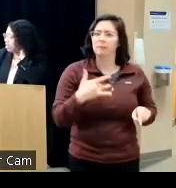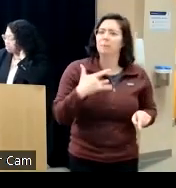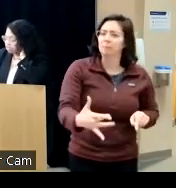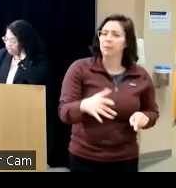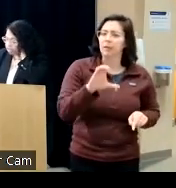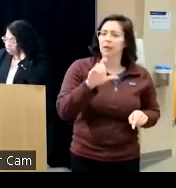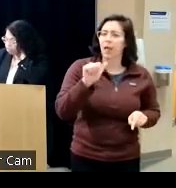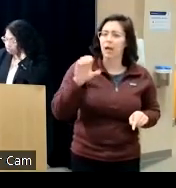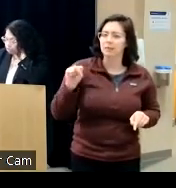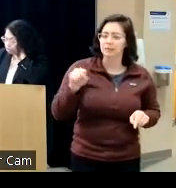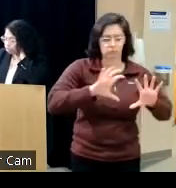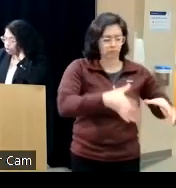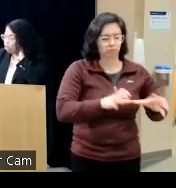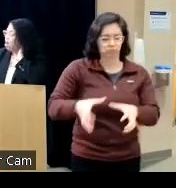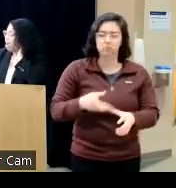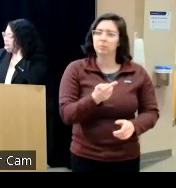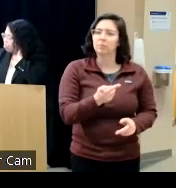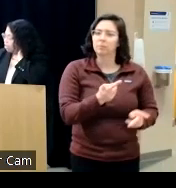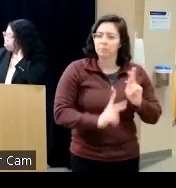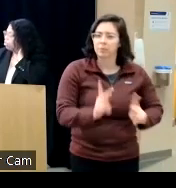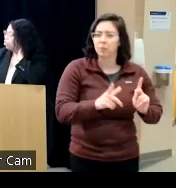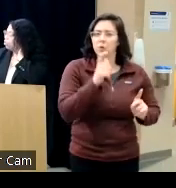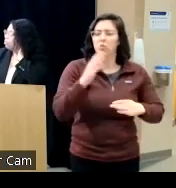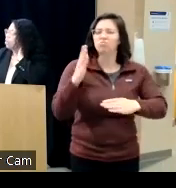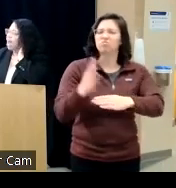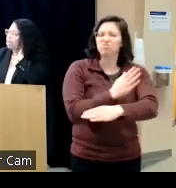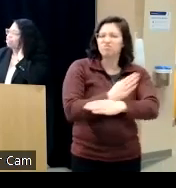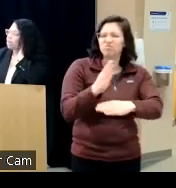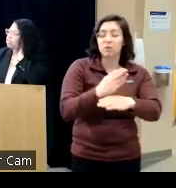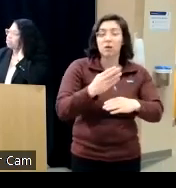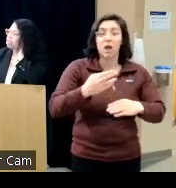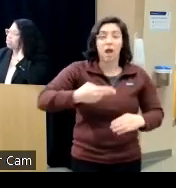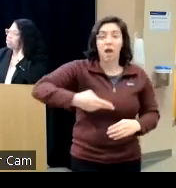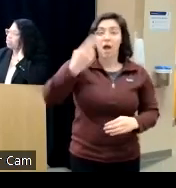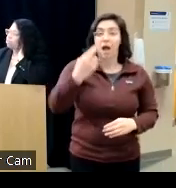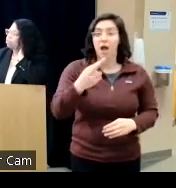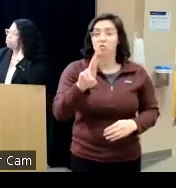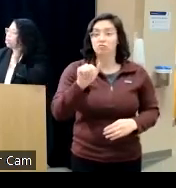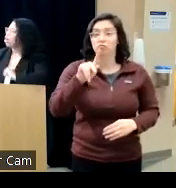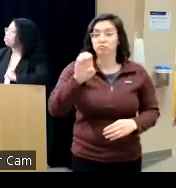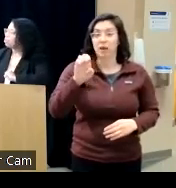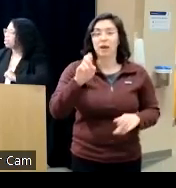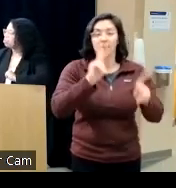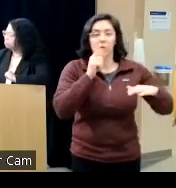class so these are individuals who averaged the highest rates of individuals who were incarcerated